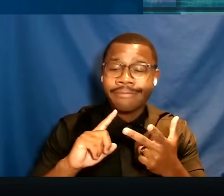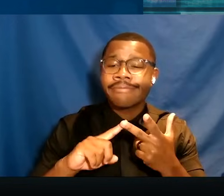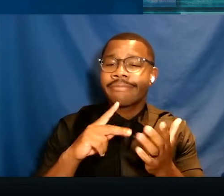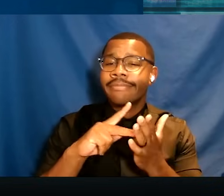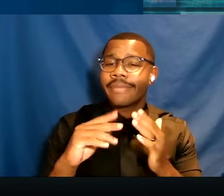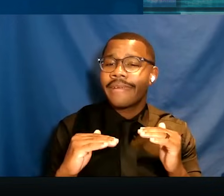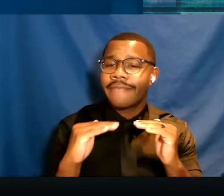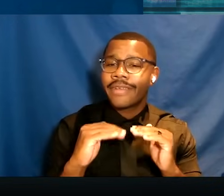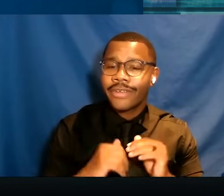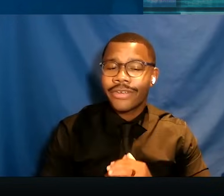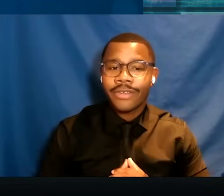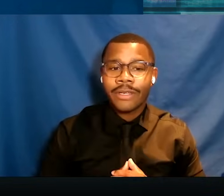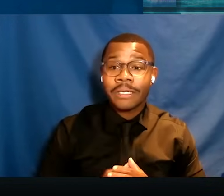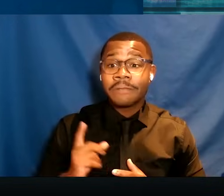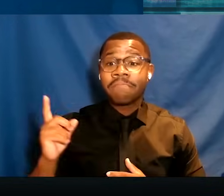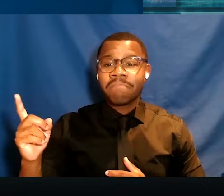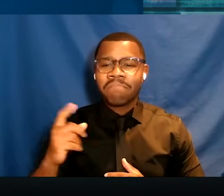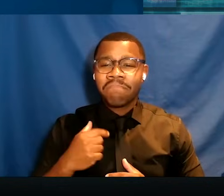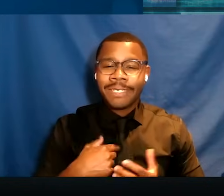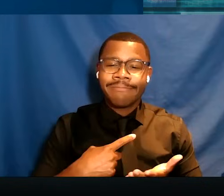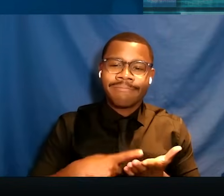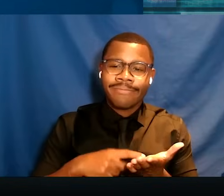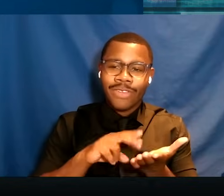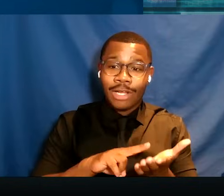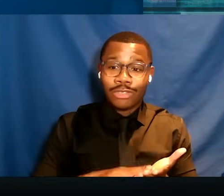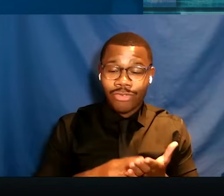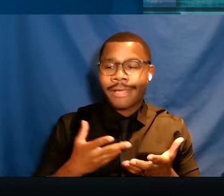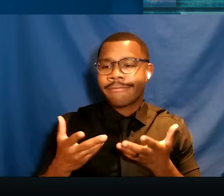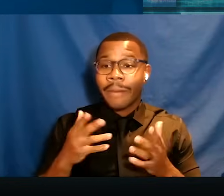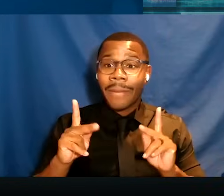about the contract and people have been calling me to talk about what we did,